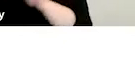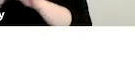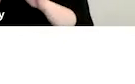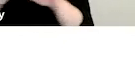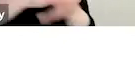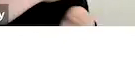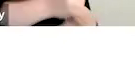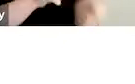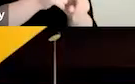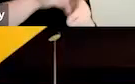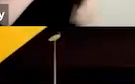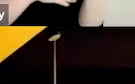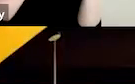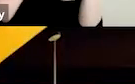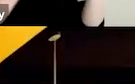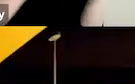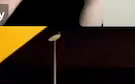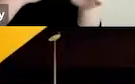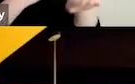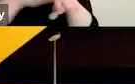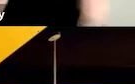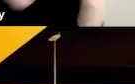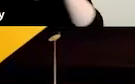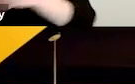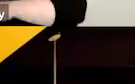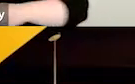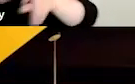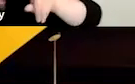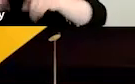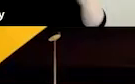but there's so many different ways that places are set up now and this is all part of that